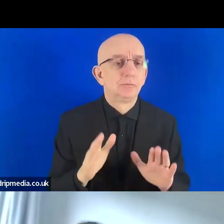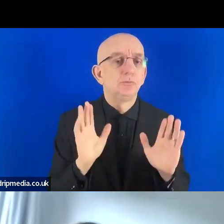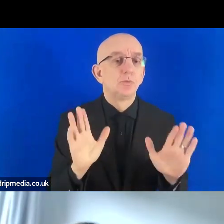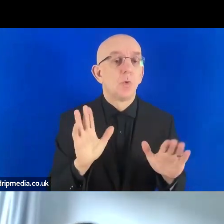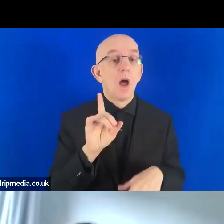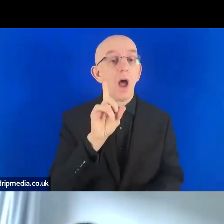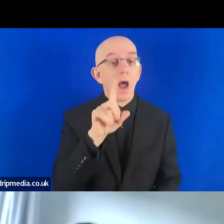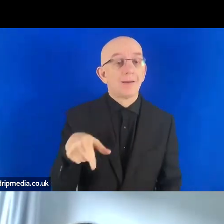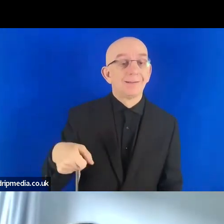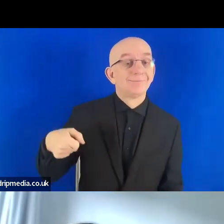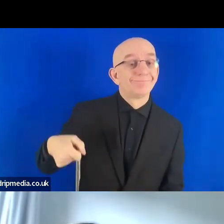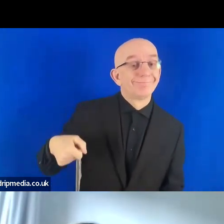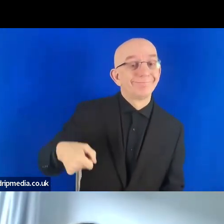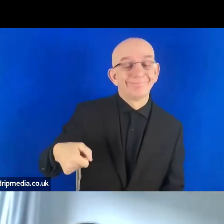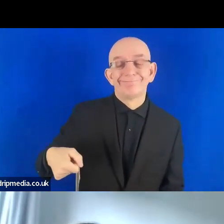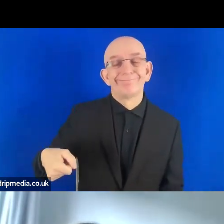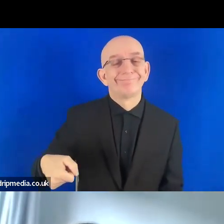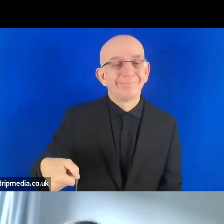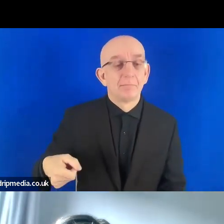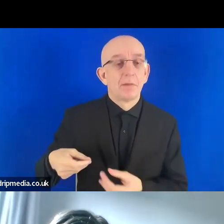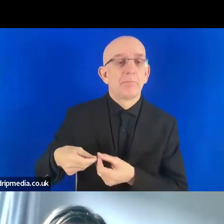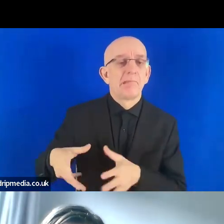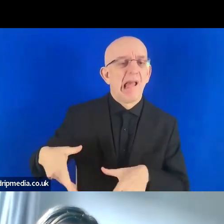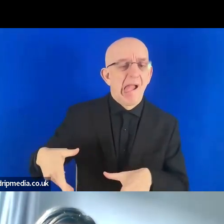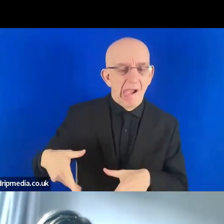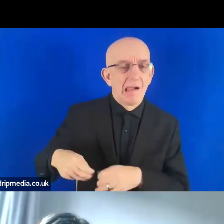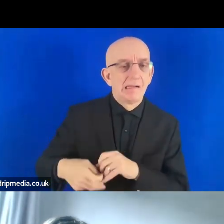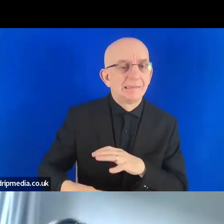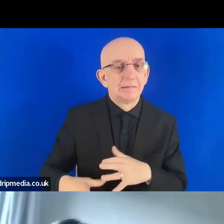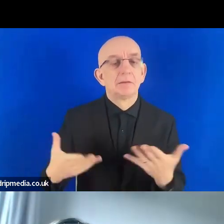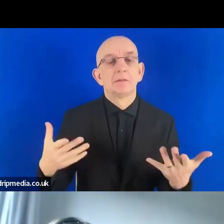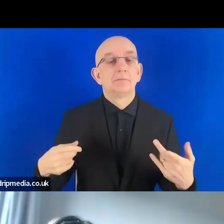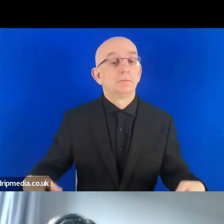If your, luggage is lost, like I said earlier in the call,